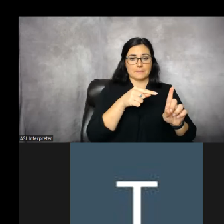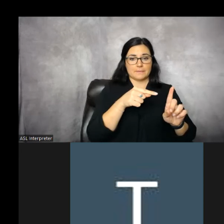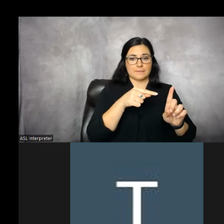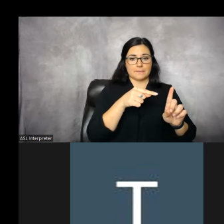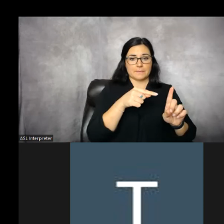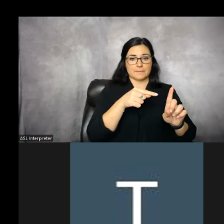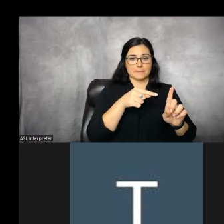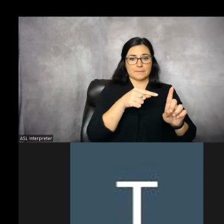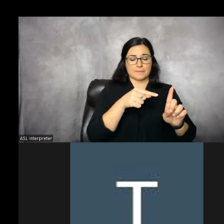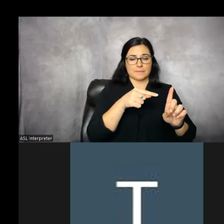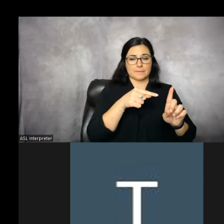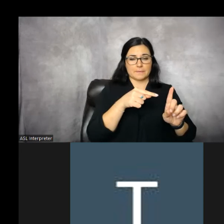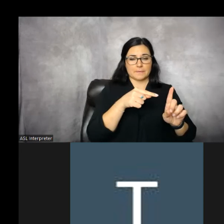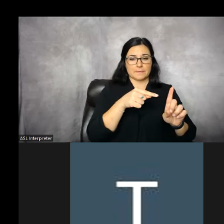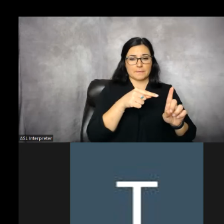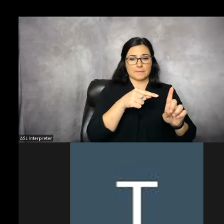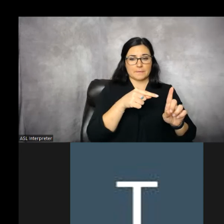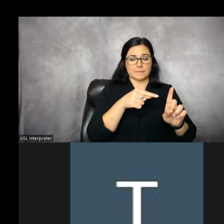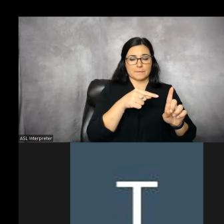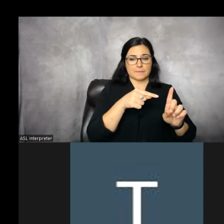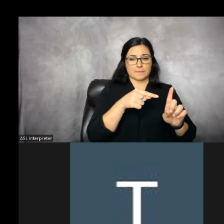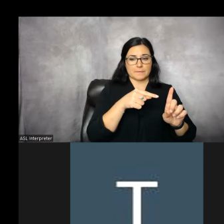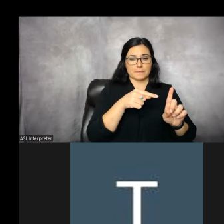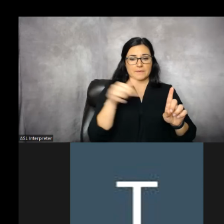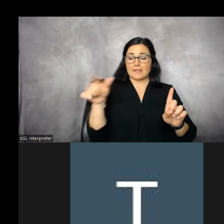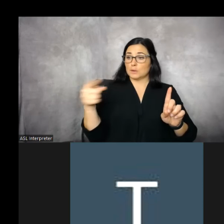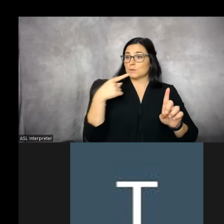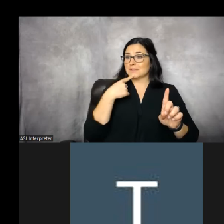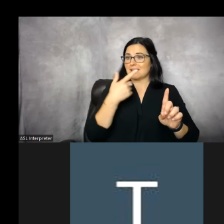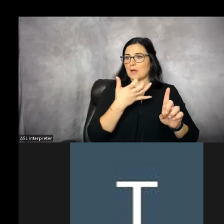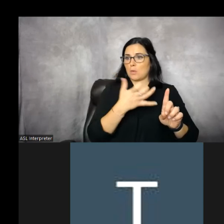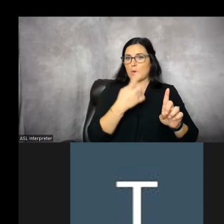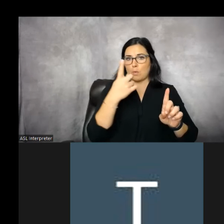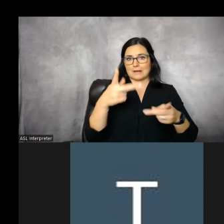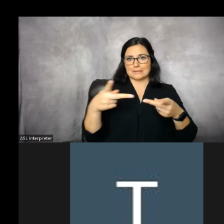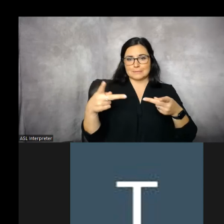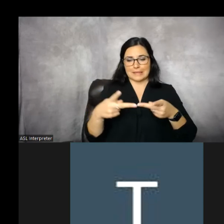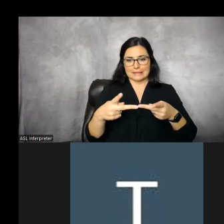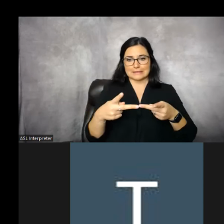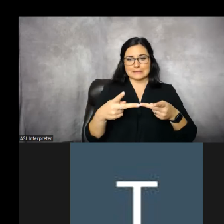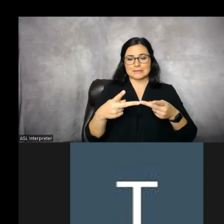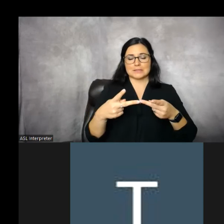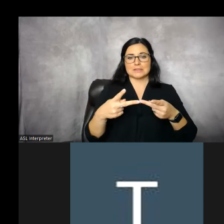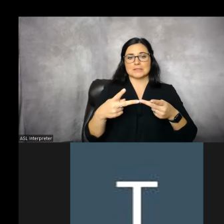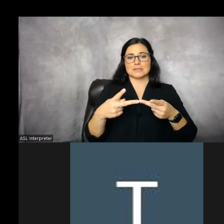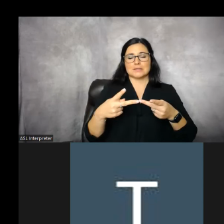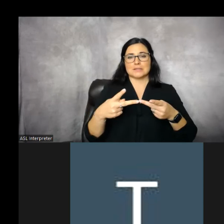But that's only from student because they have disability. They want that's one station,